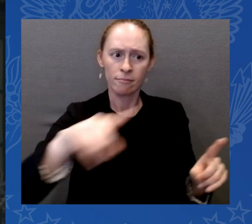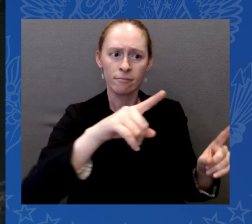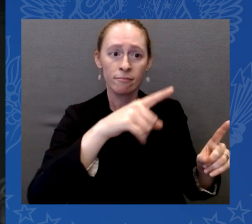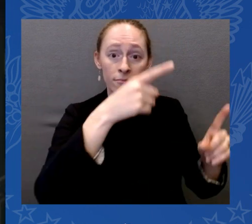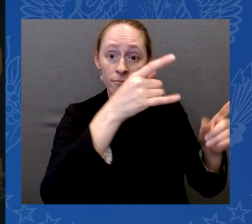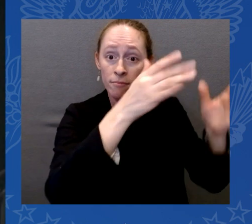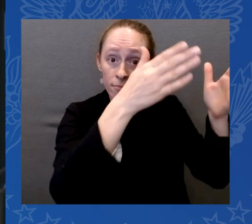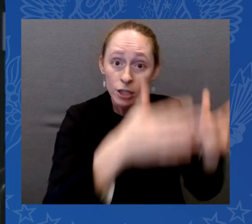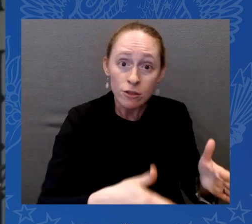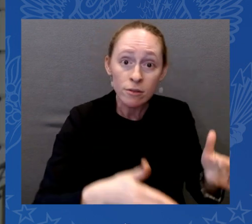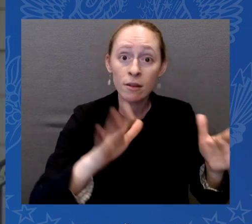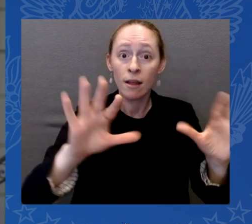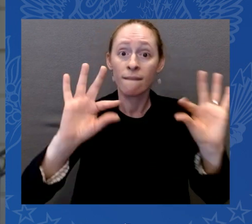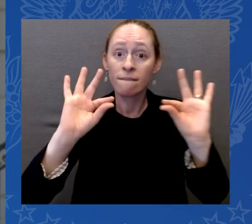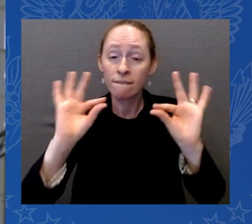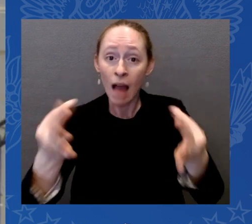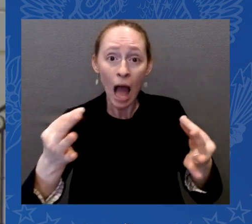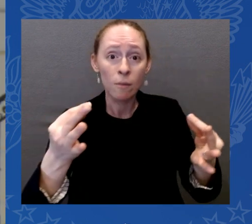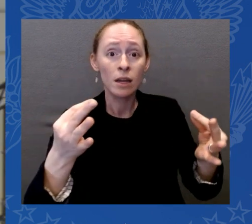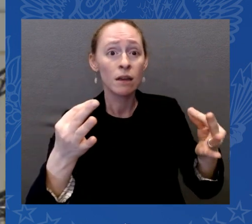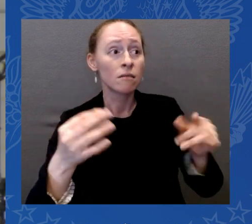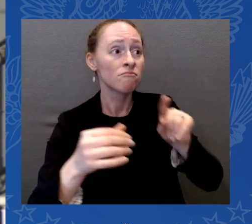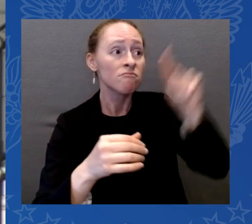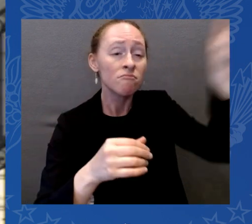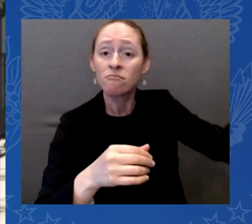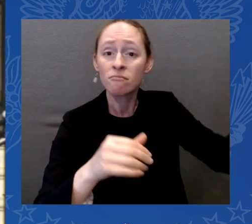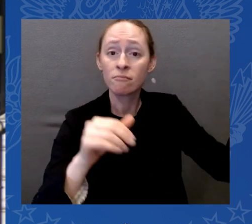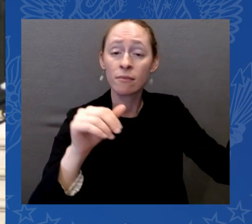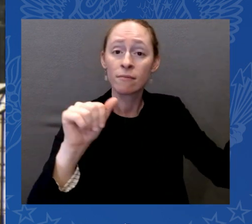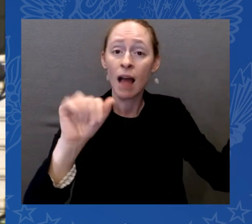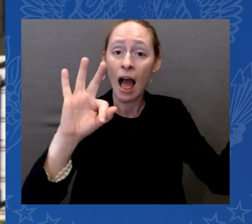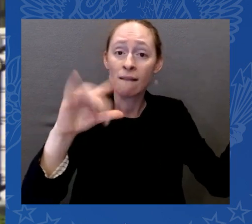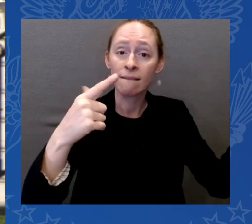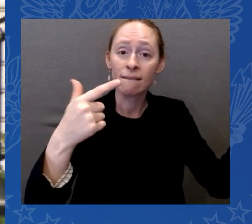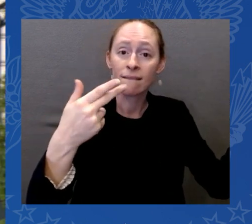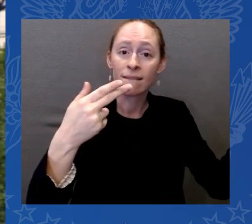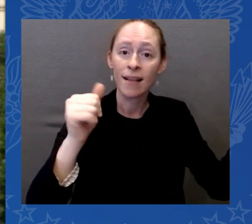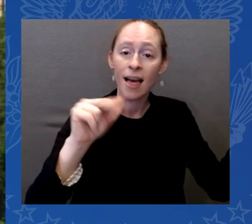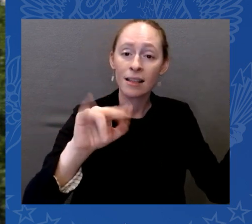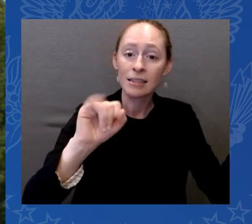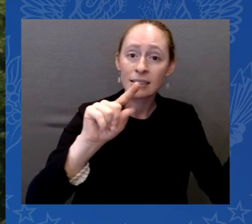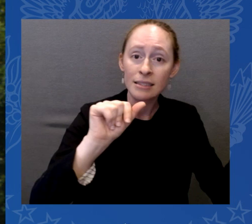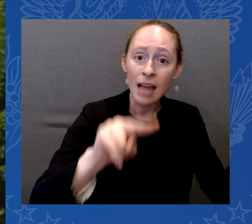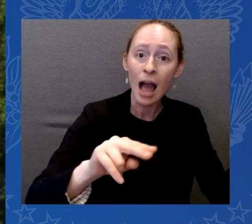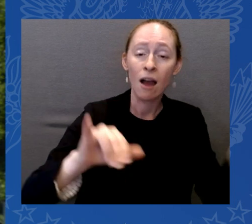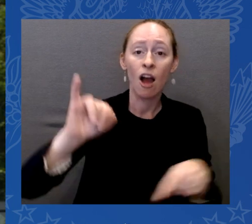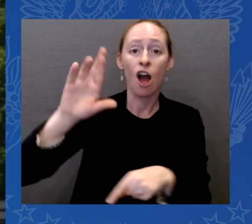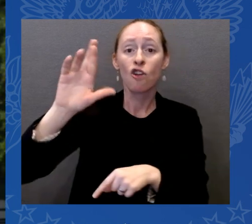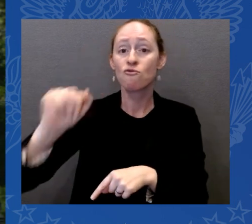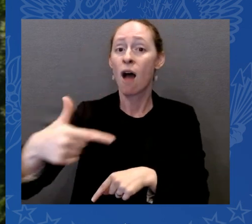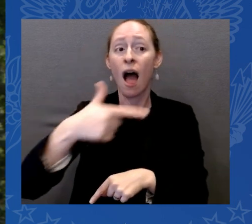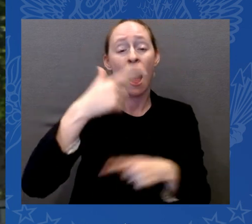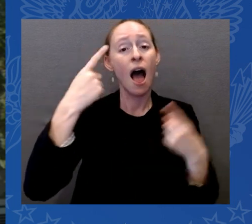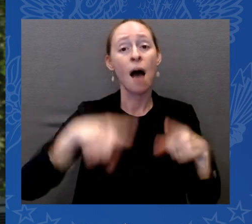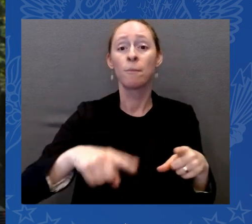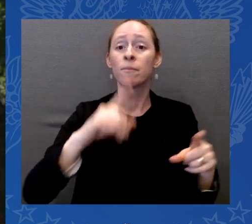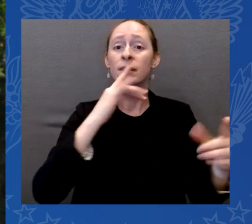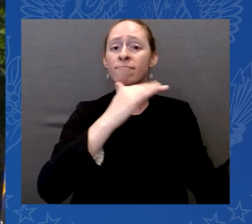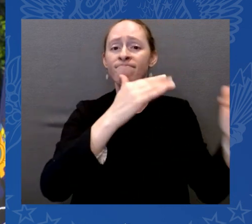exposed to burn pits 8, 10-feet deep -- the size of a football field -- with anything from jet fuel to other pollutants to,